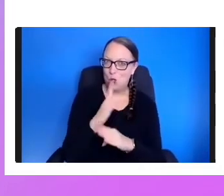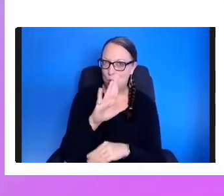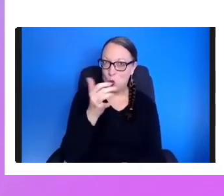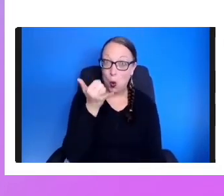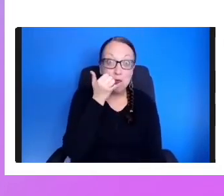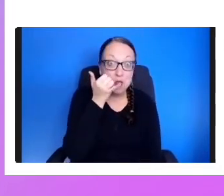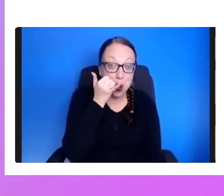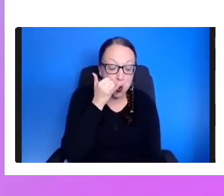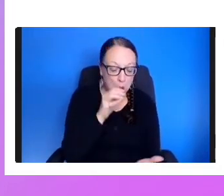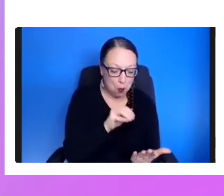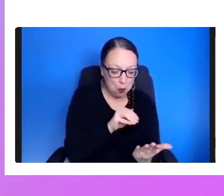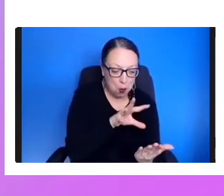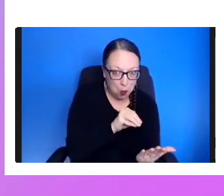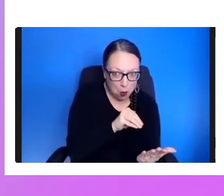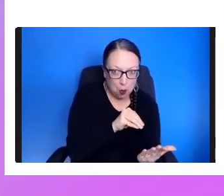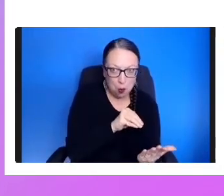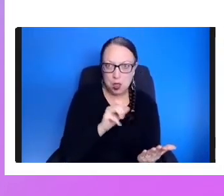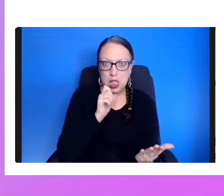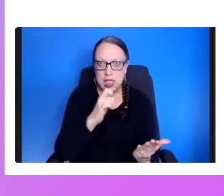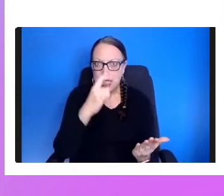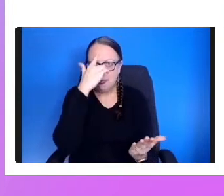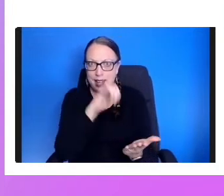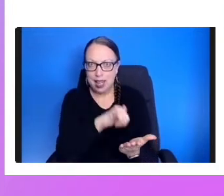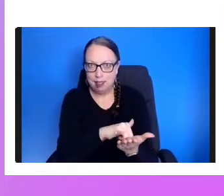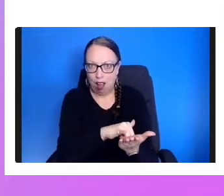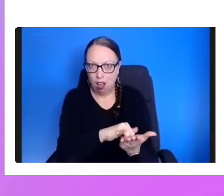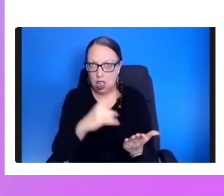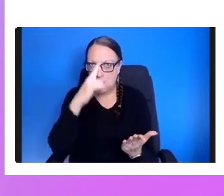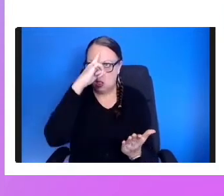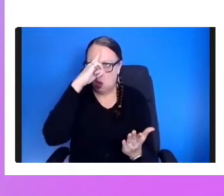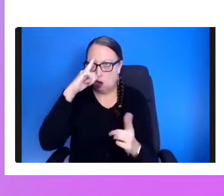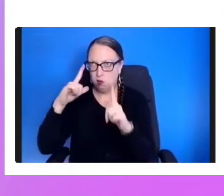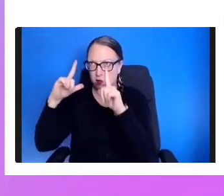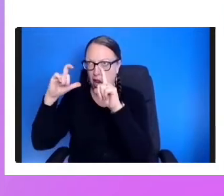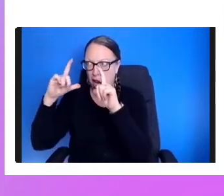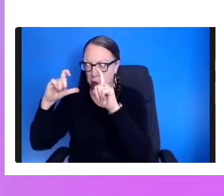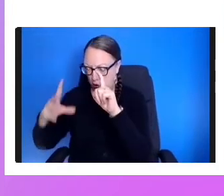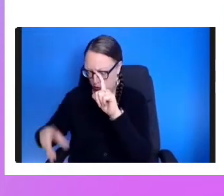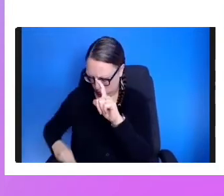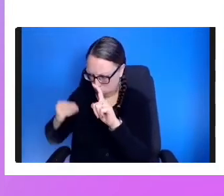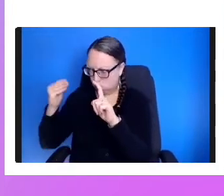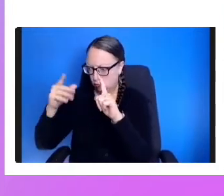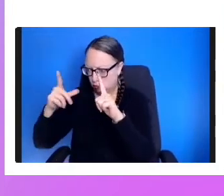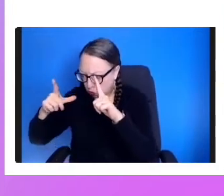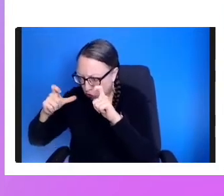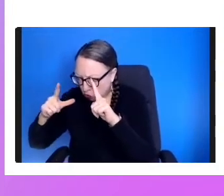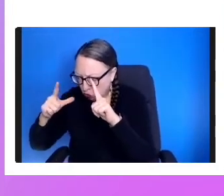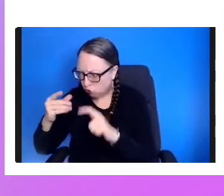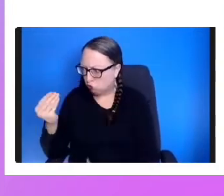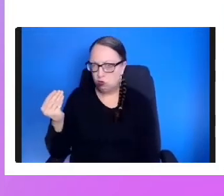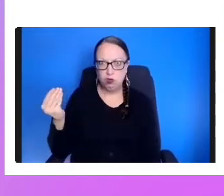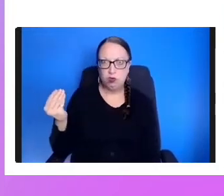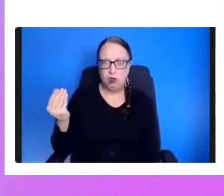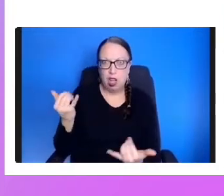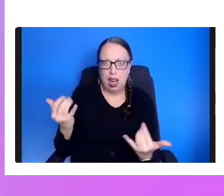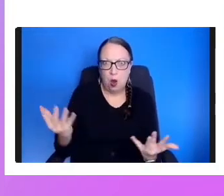he didn't think about that, so you can't make this stuff up and it's incredibly it's just these are the gold nuggets